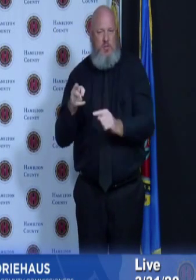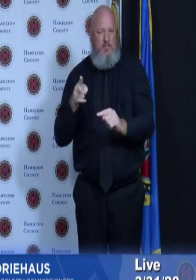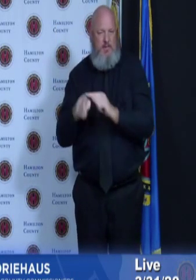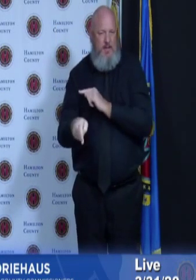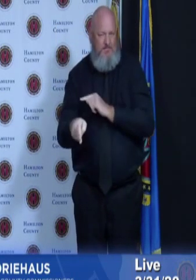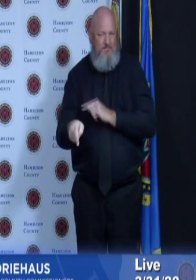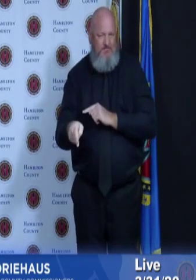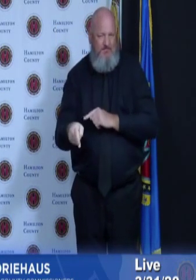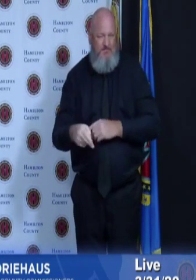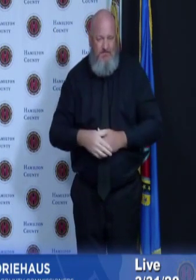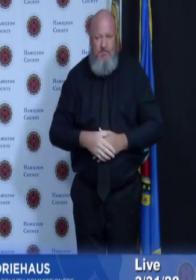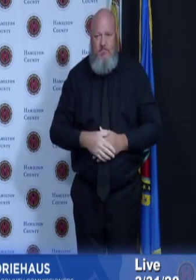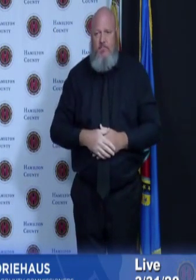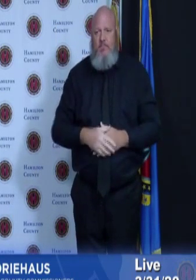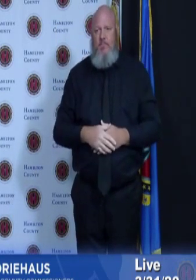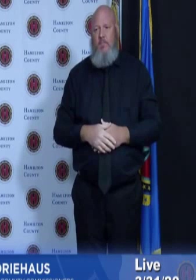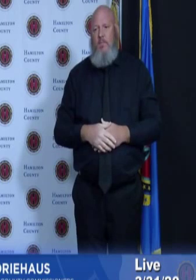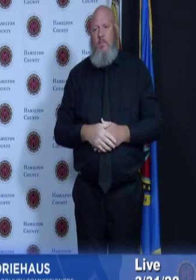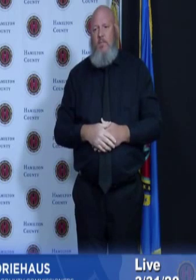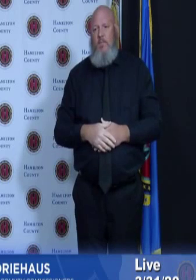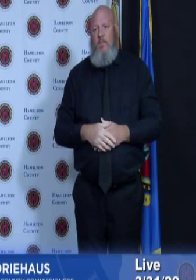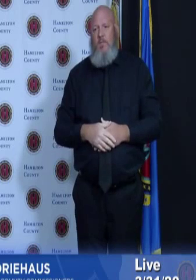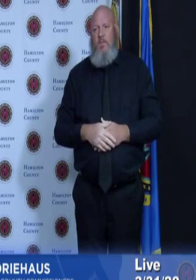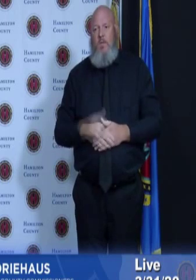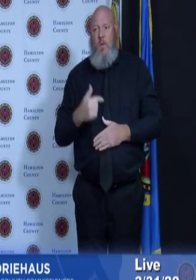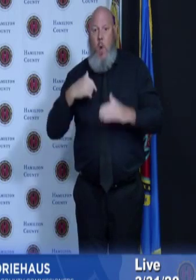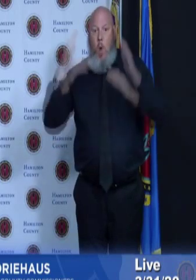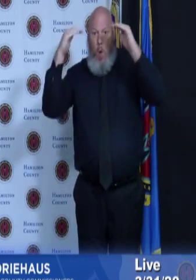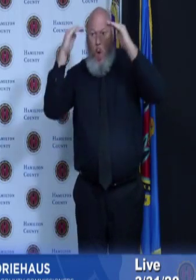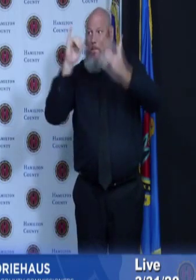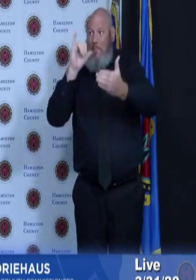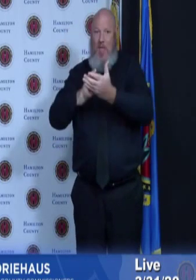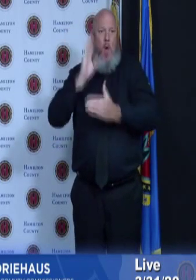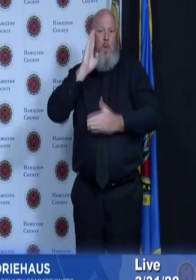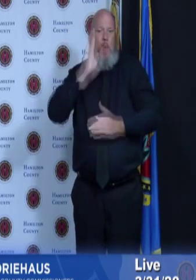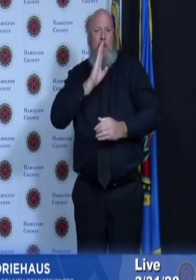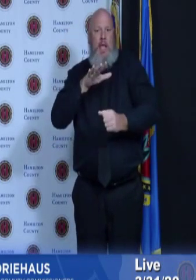furloughs will be the last resort for Hamilton County